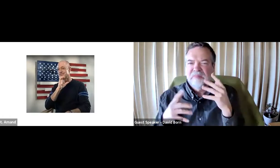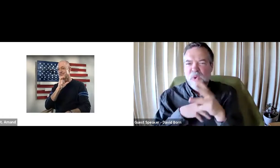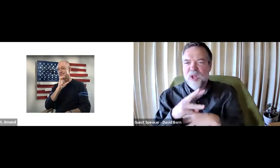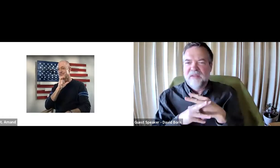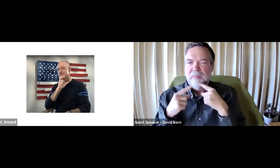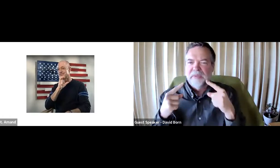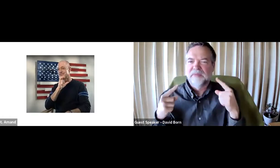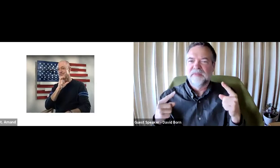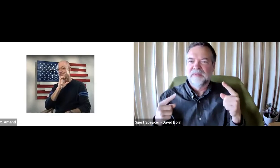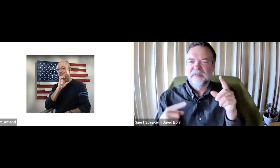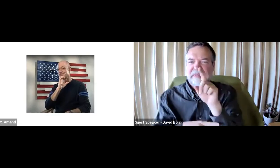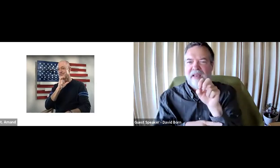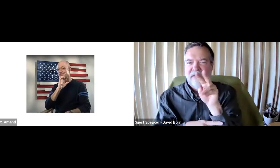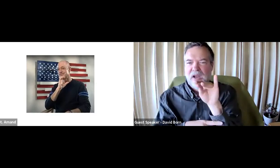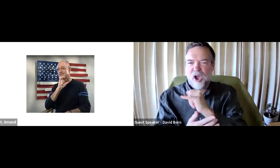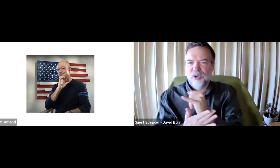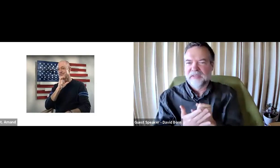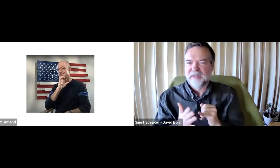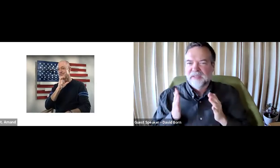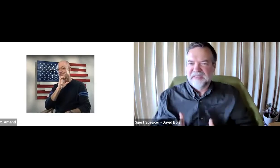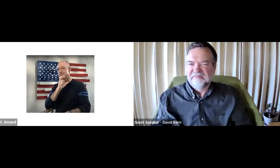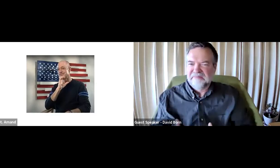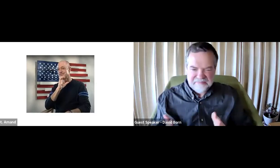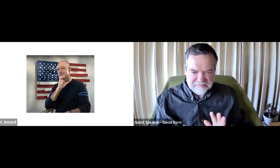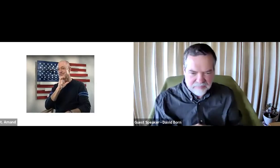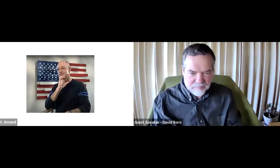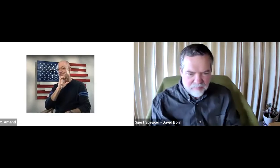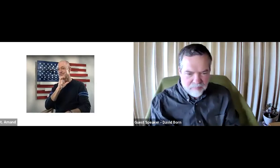You know, he had already become at that time